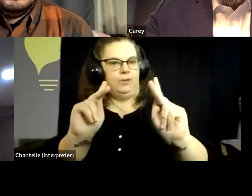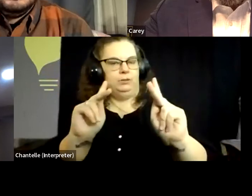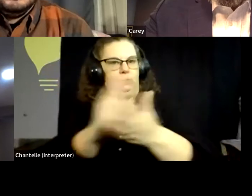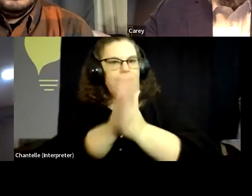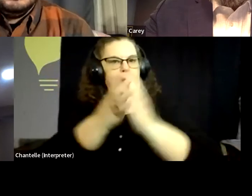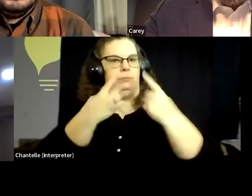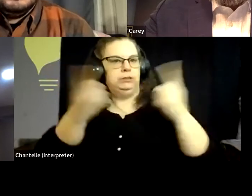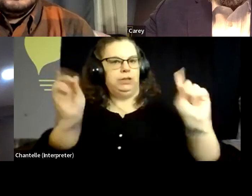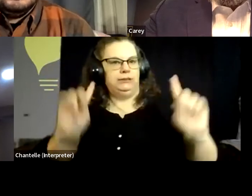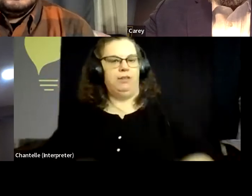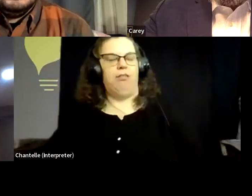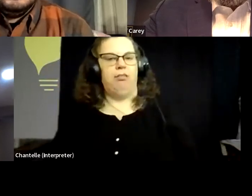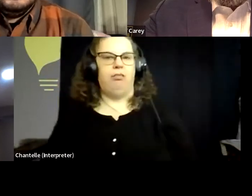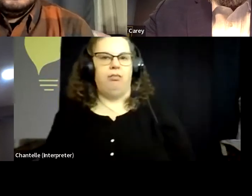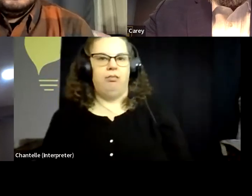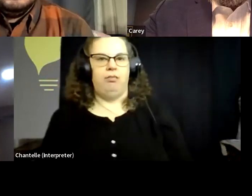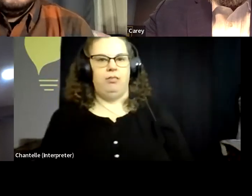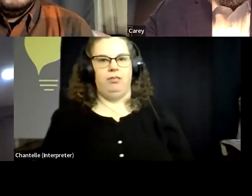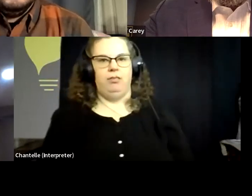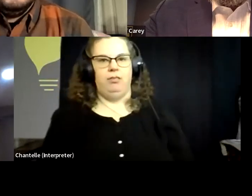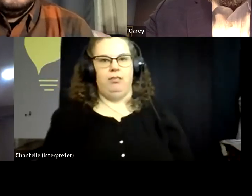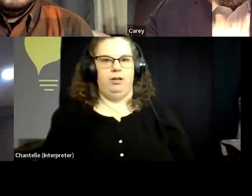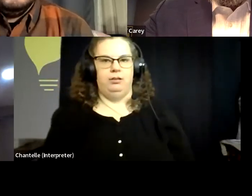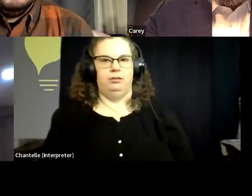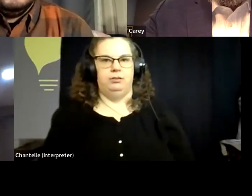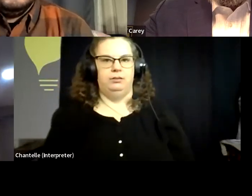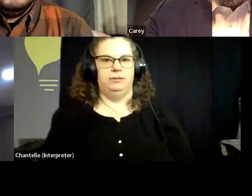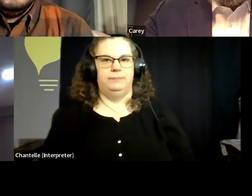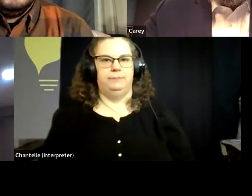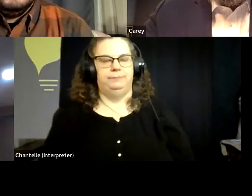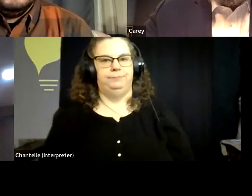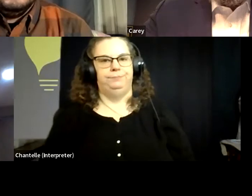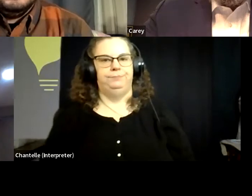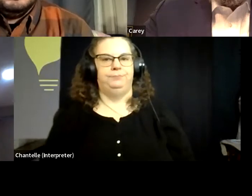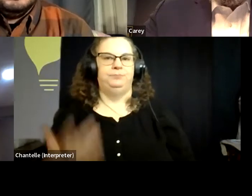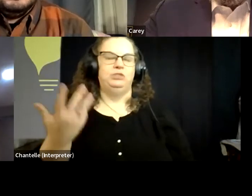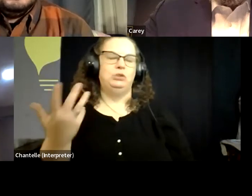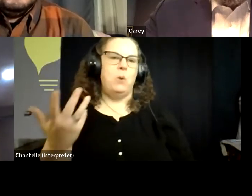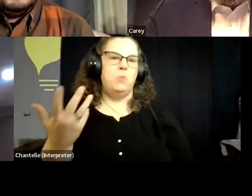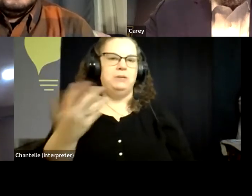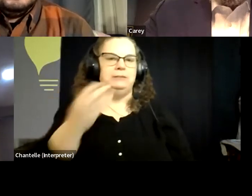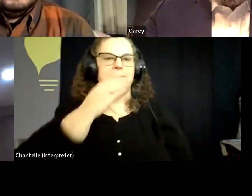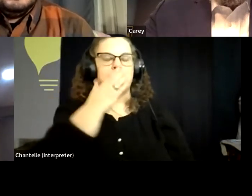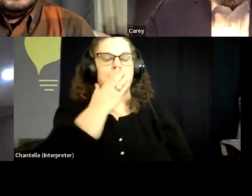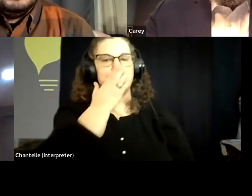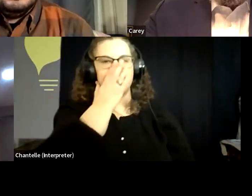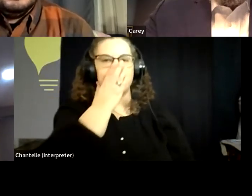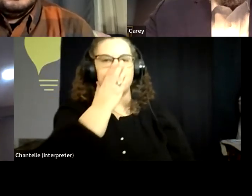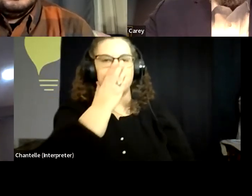life? The team works program